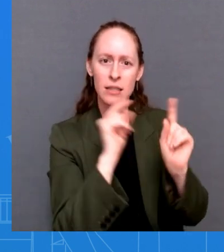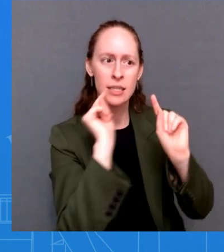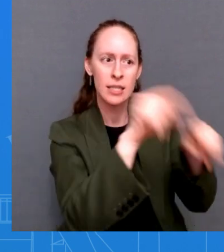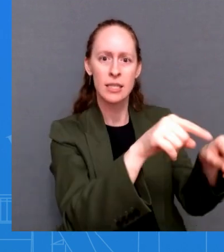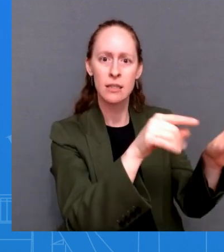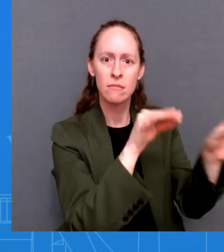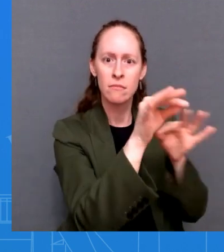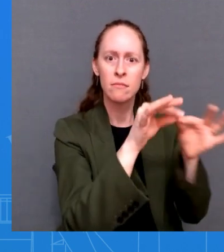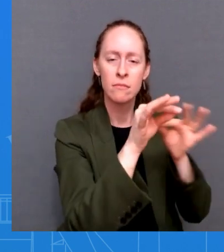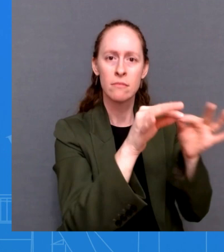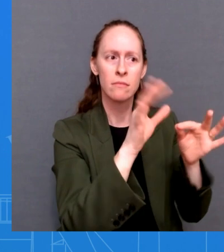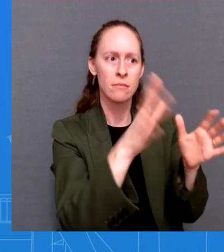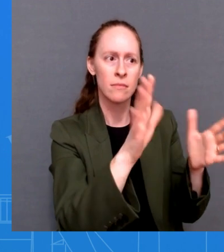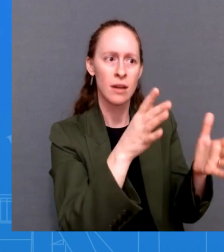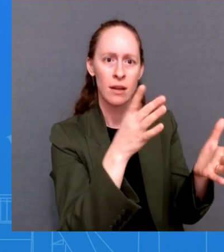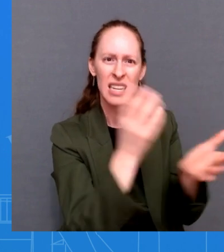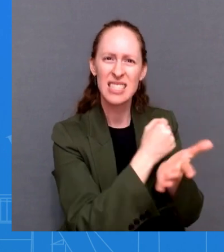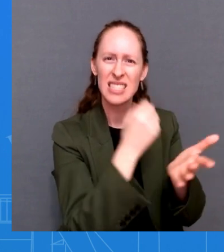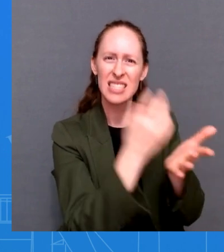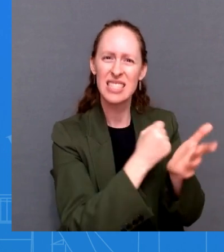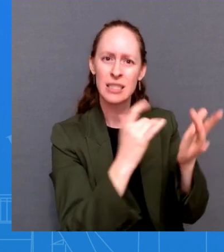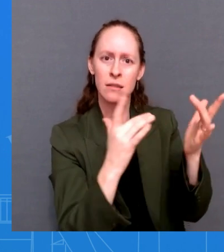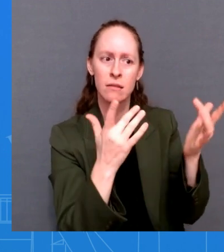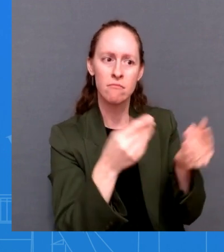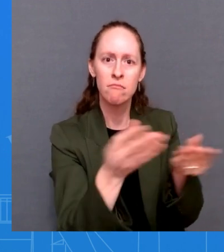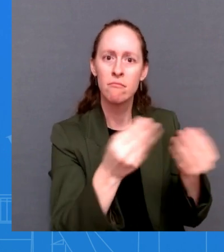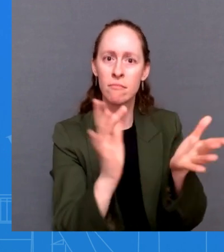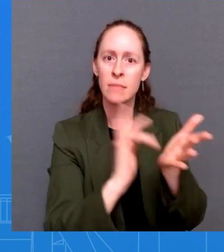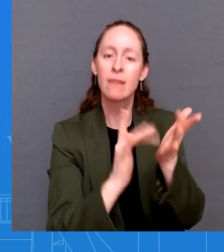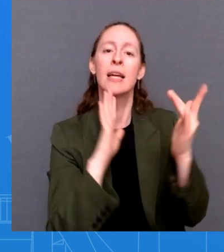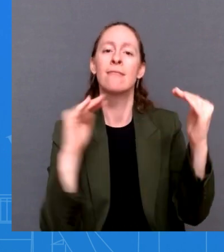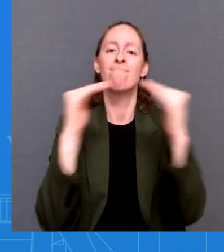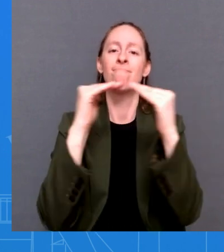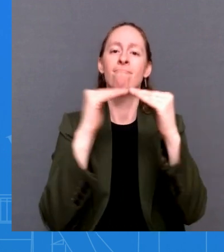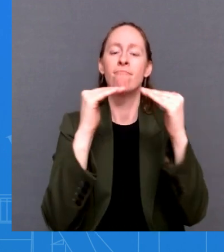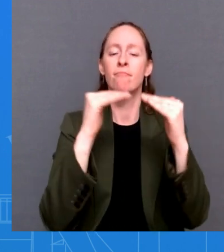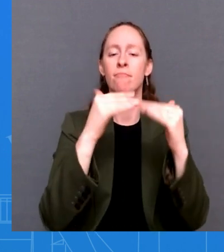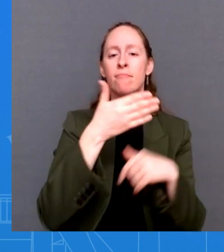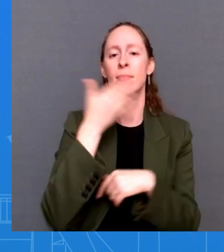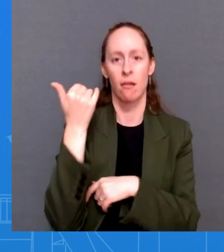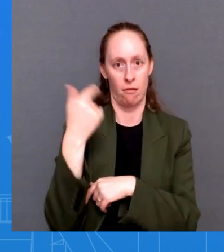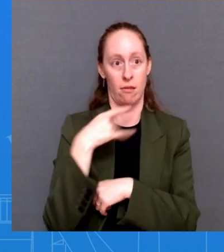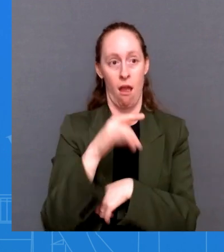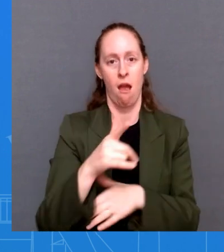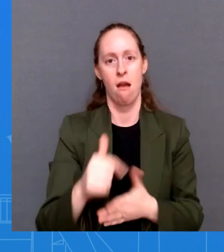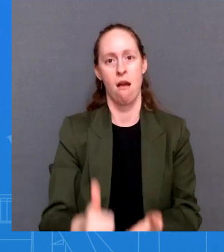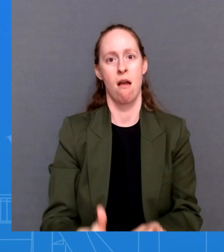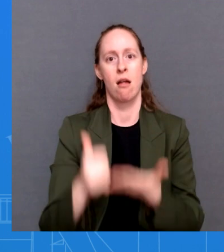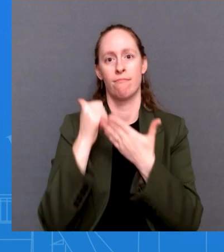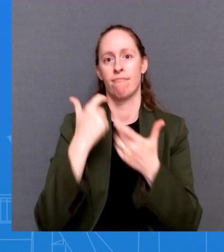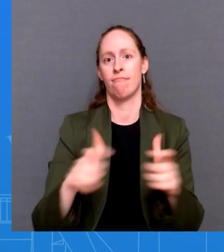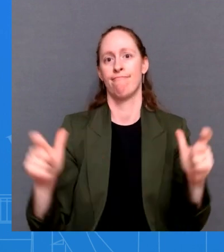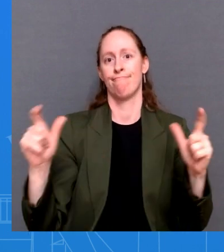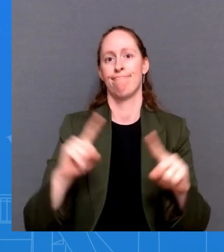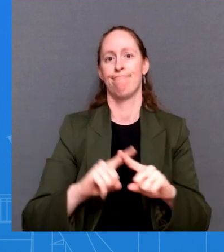out, they are working, but not just in vaccination, but also in community and education, as Dimitri just Dr. Jeff Lifchitz just noted.